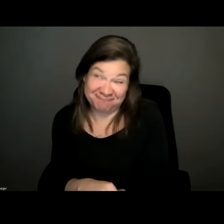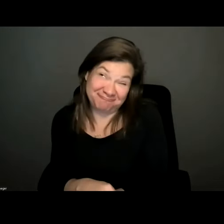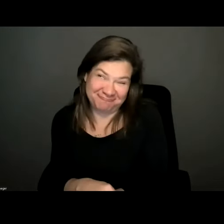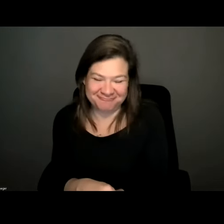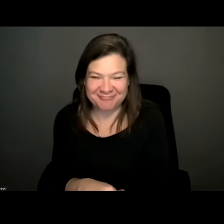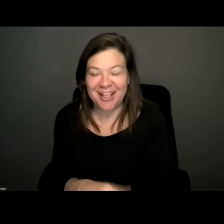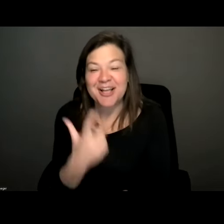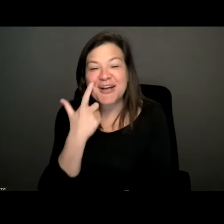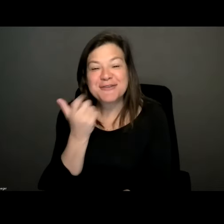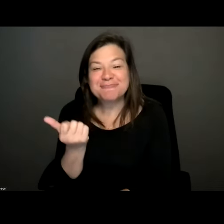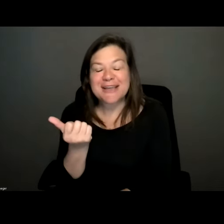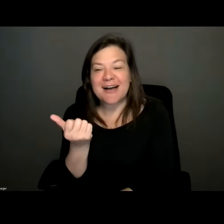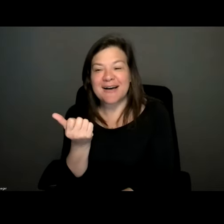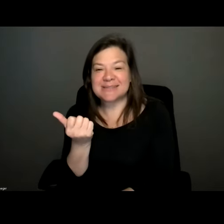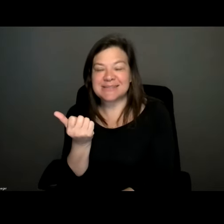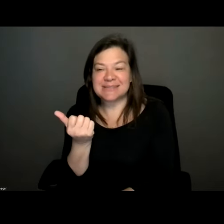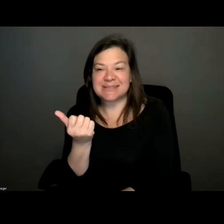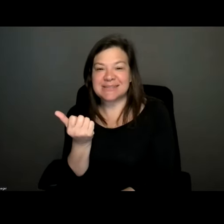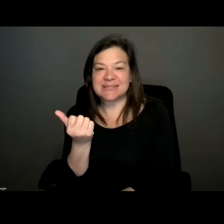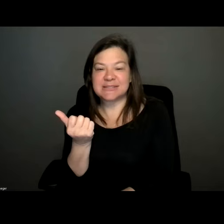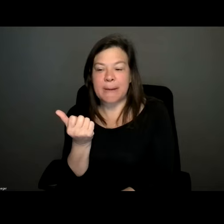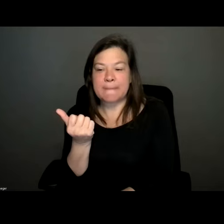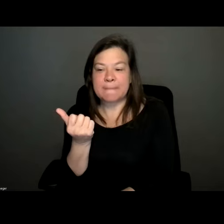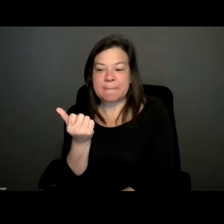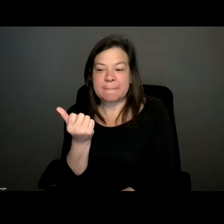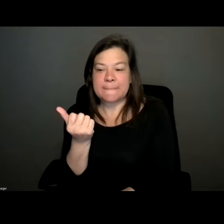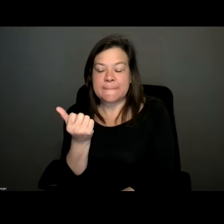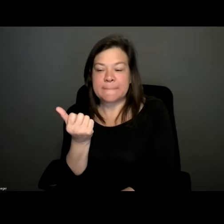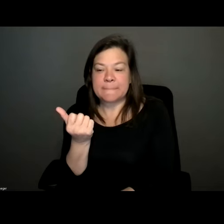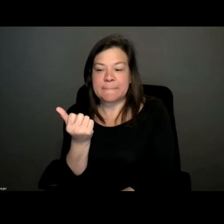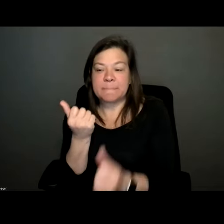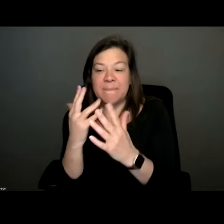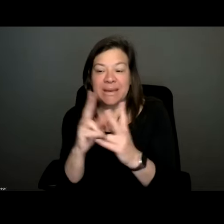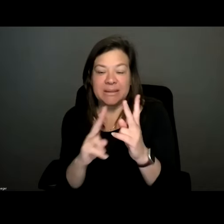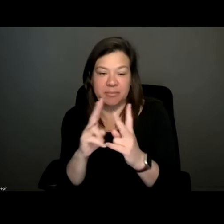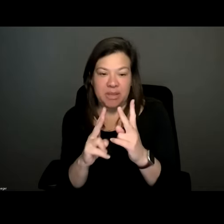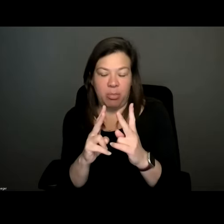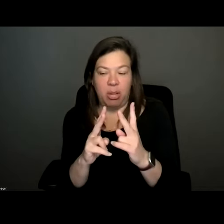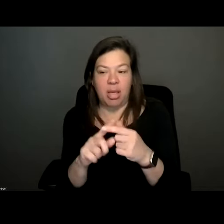Because I think, you know, a lot of people get caught up in trying to do things right